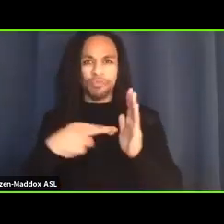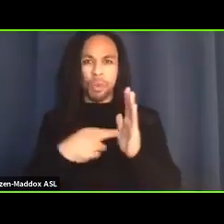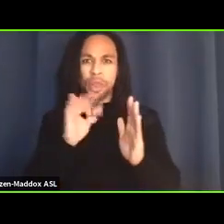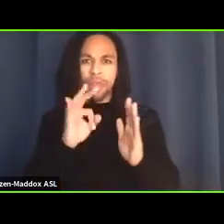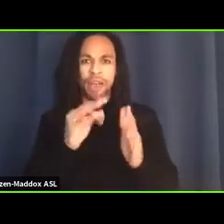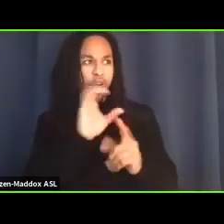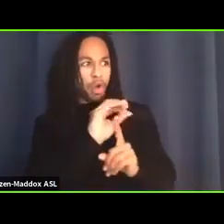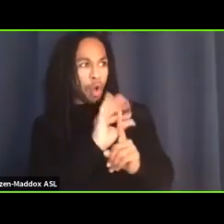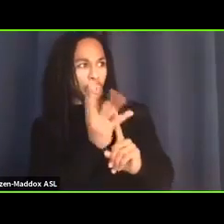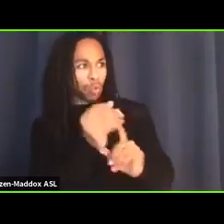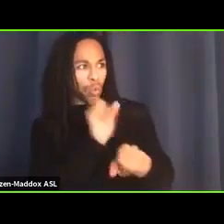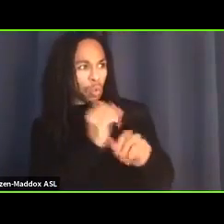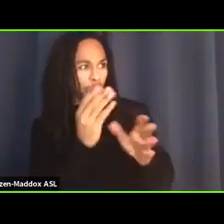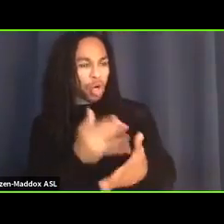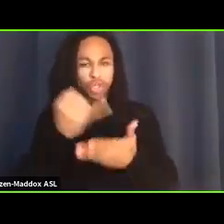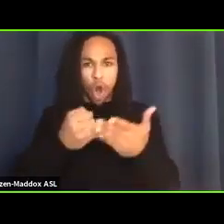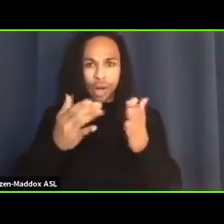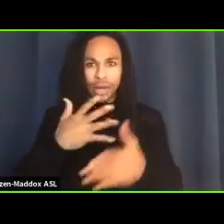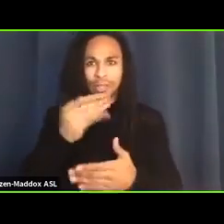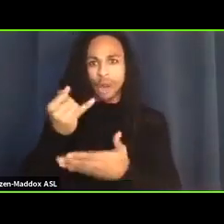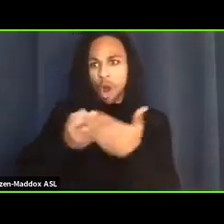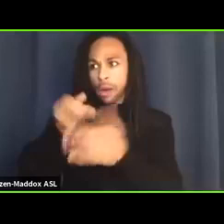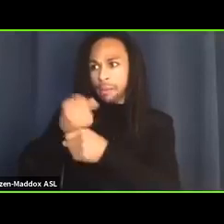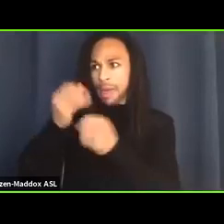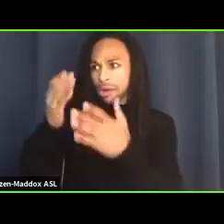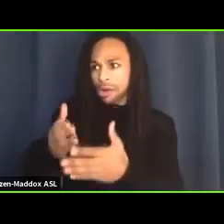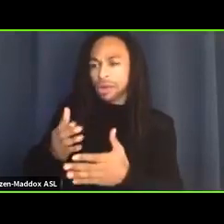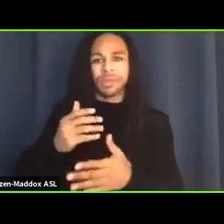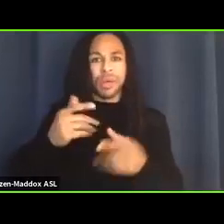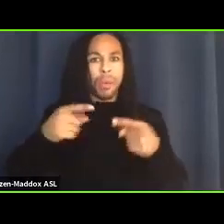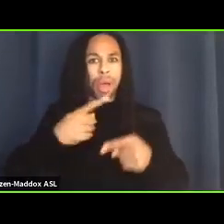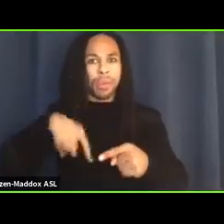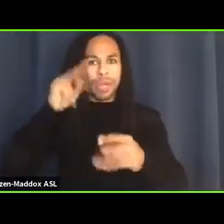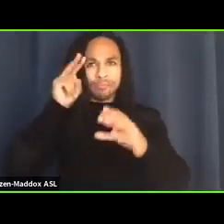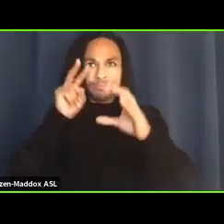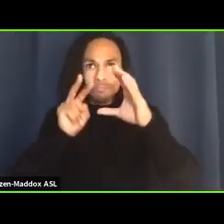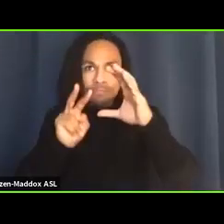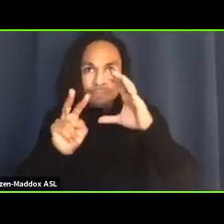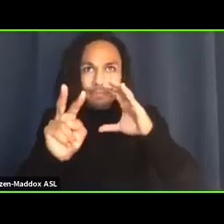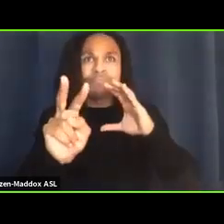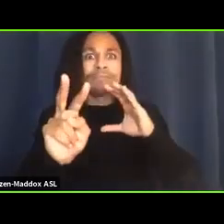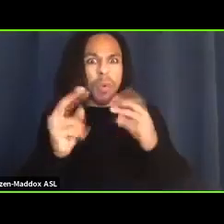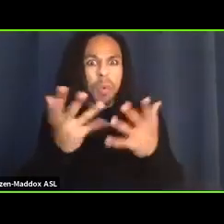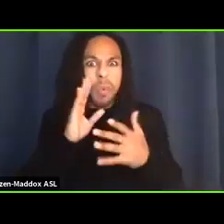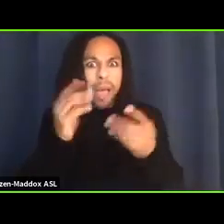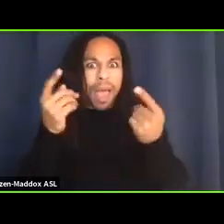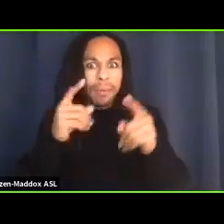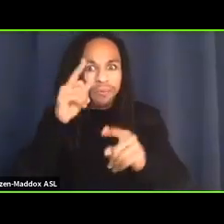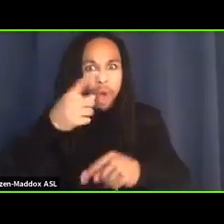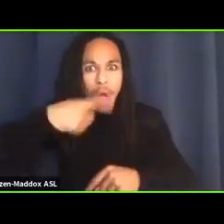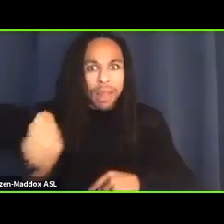I want to provide a little bit of context as to why we're having the conversation